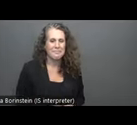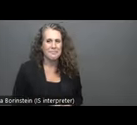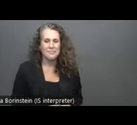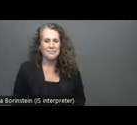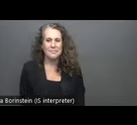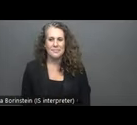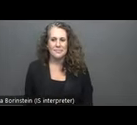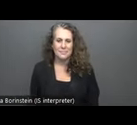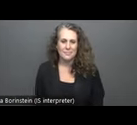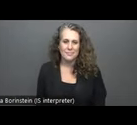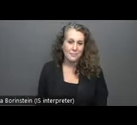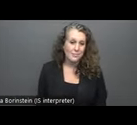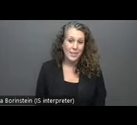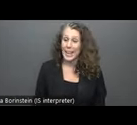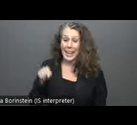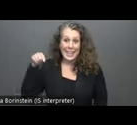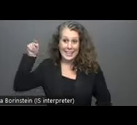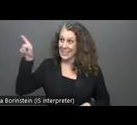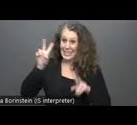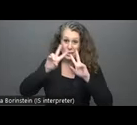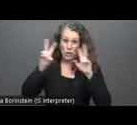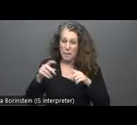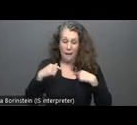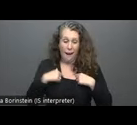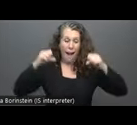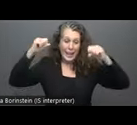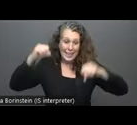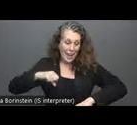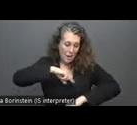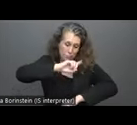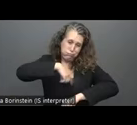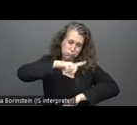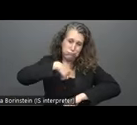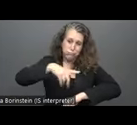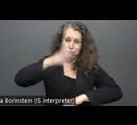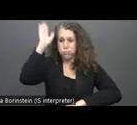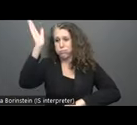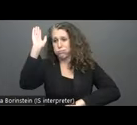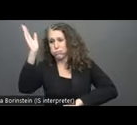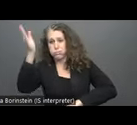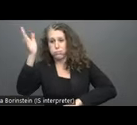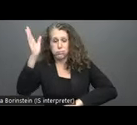f of x. 14:57:51 Listen. 14:58:08 Listen to the law, it's loading see amortize the cost of La, la, la drivers tissue